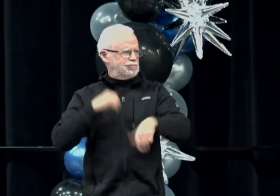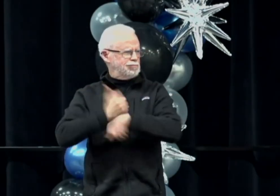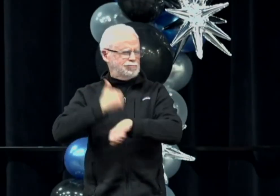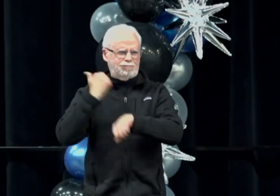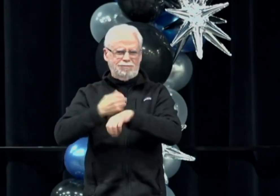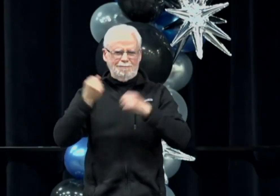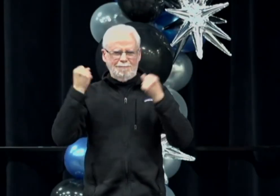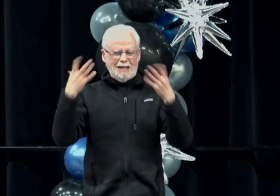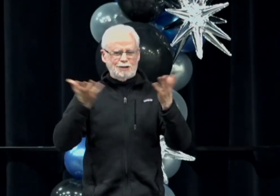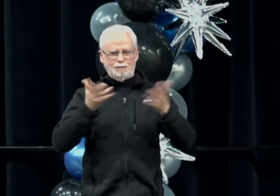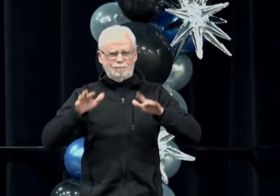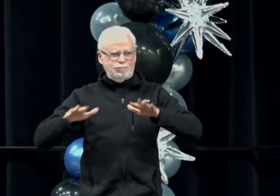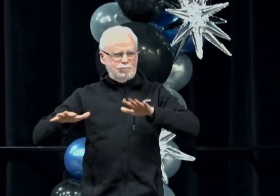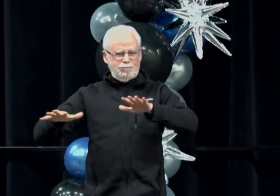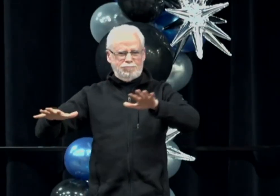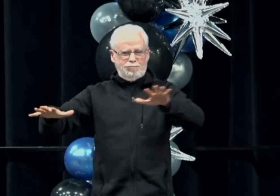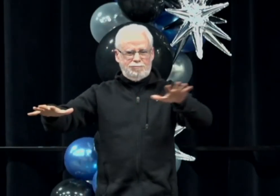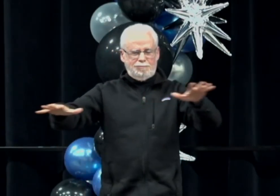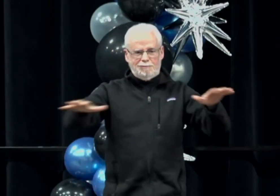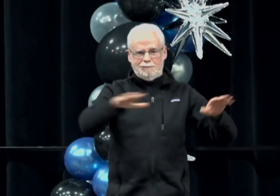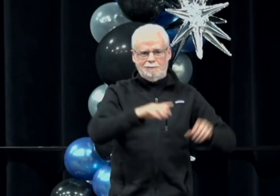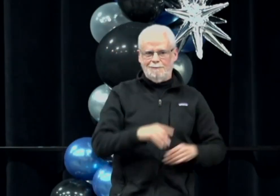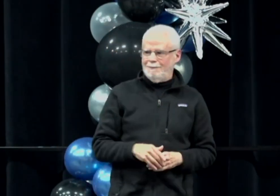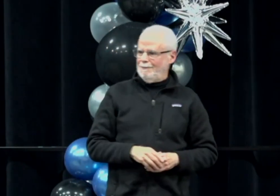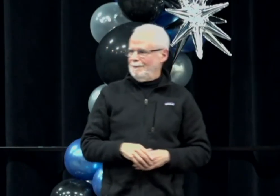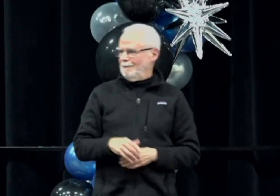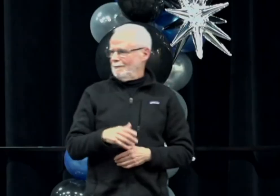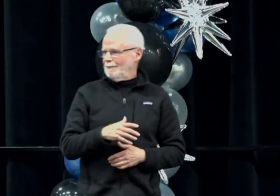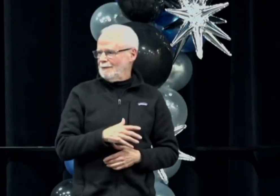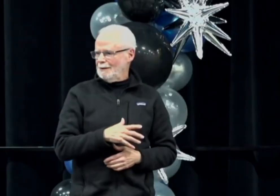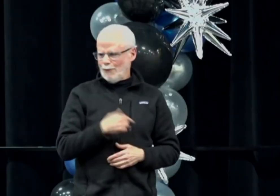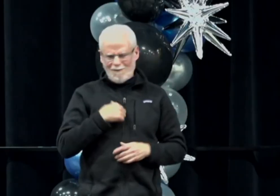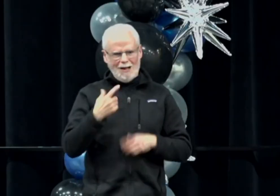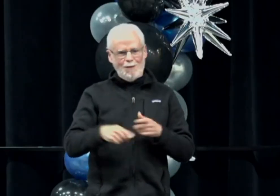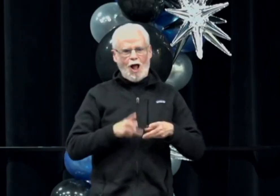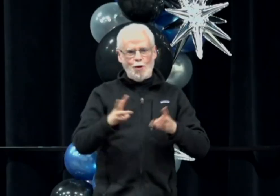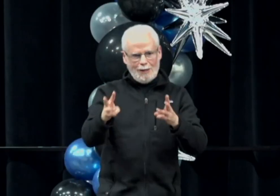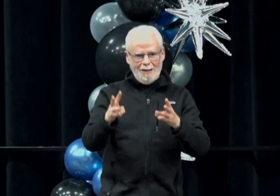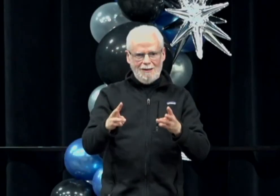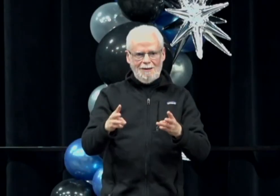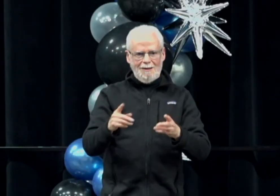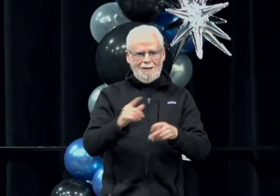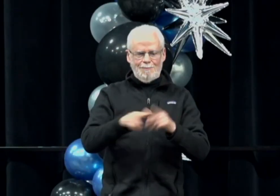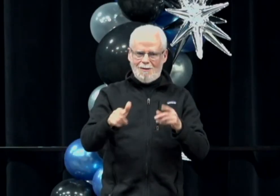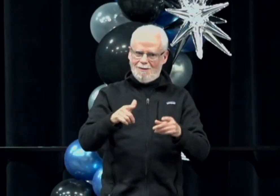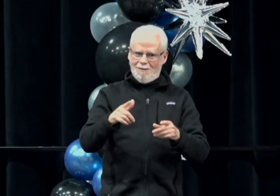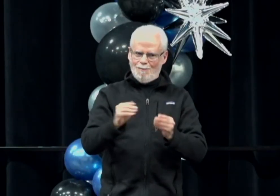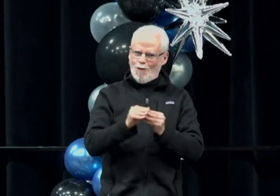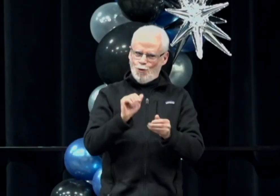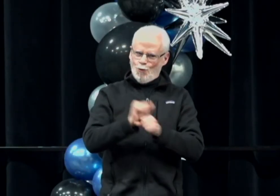the Faribault Deaf School, Deaf Club and TVI, to now, with so many resources all over the